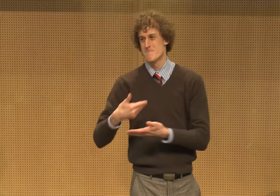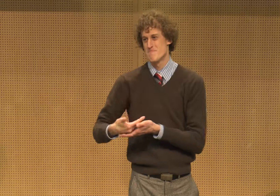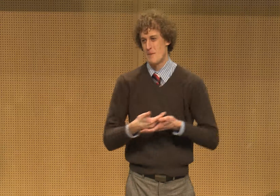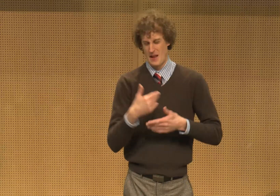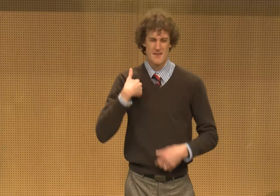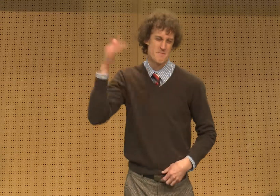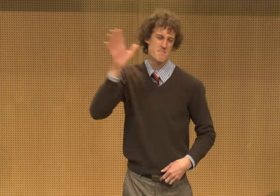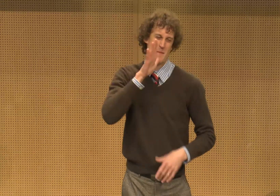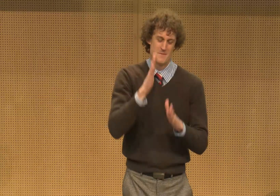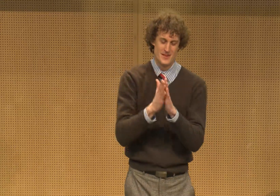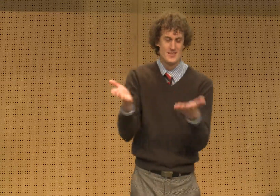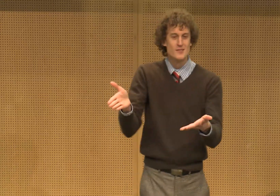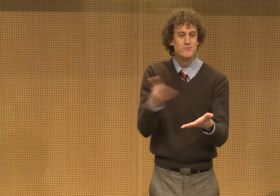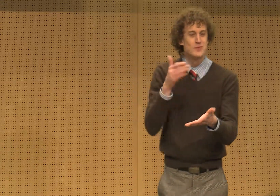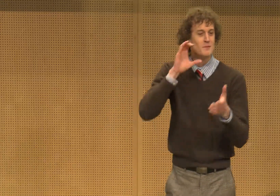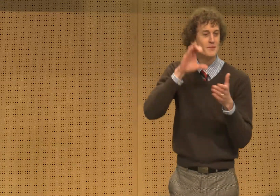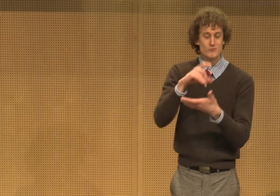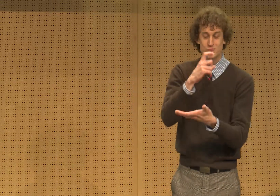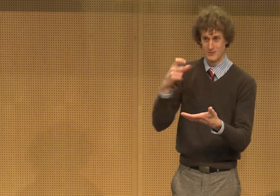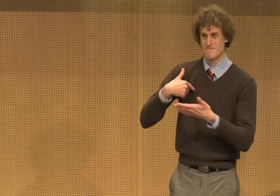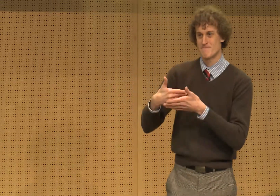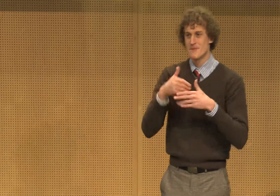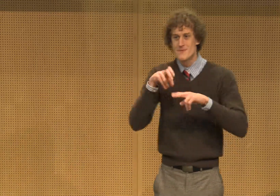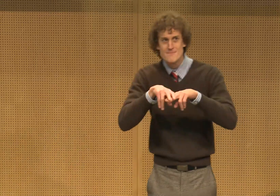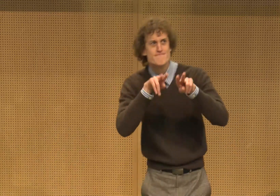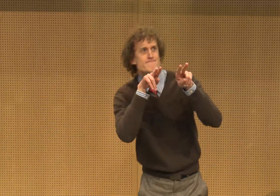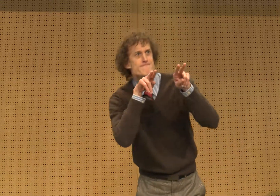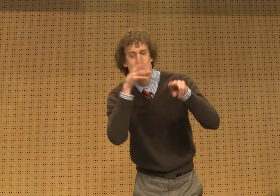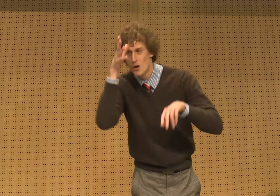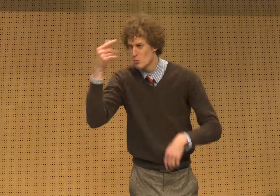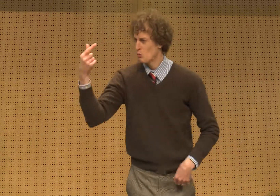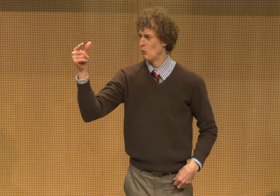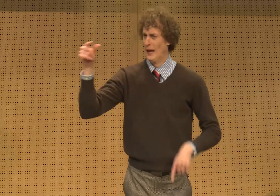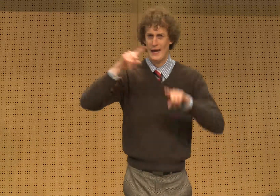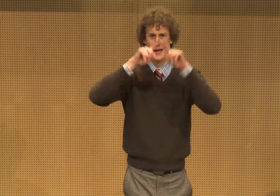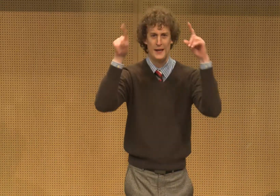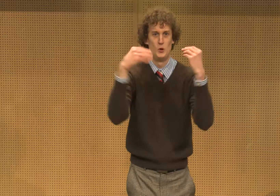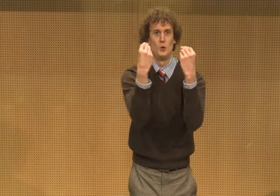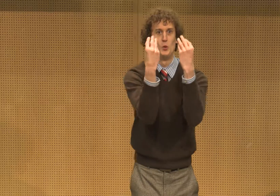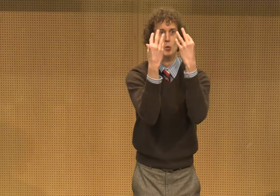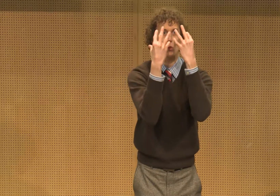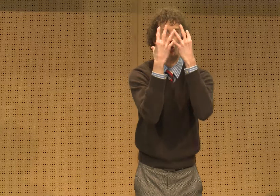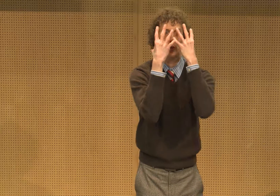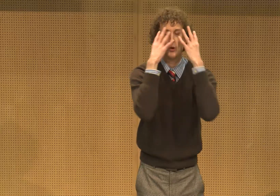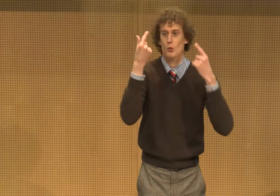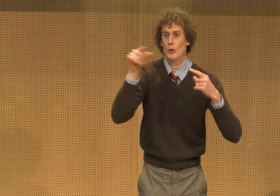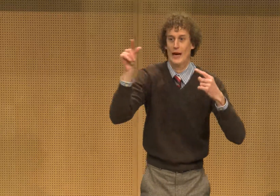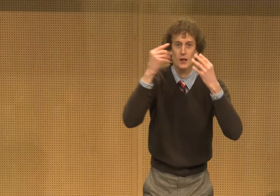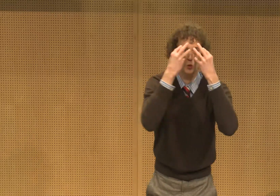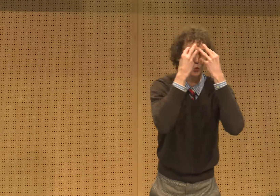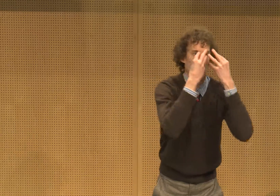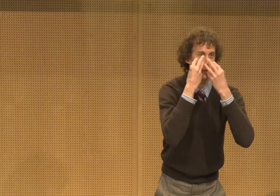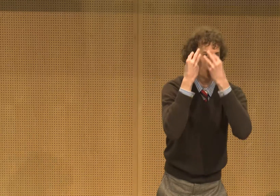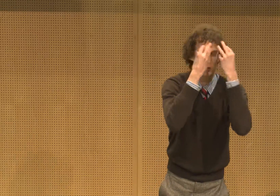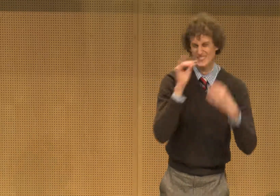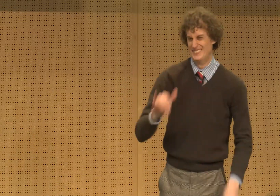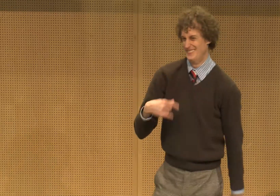and I was able as a young child to see, you know, I'm looking at picture books, but I'm not looking at that; I'm looking at the screen that my dad's playing on,